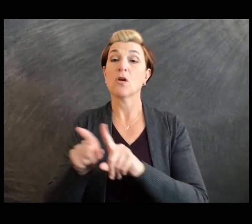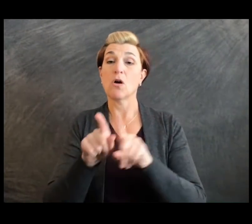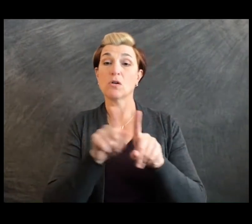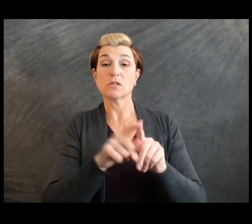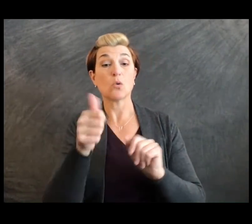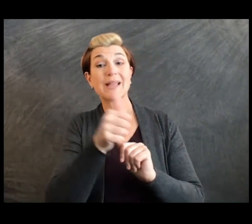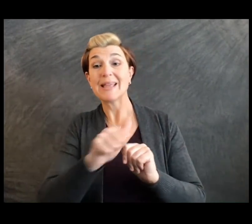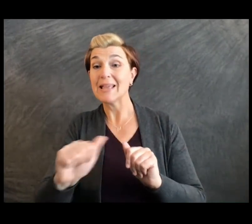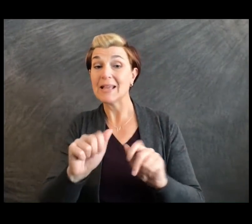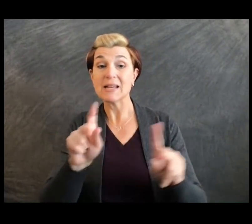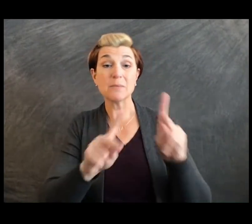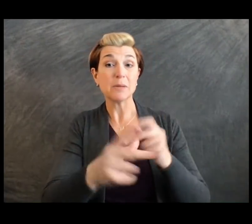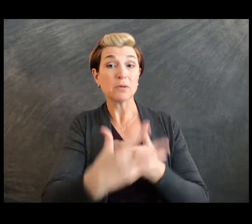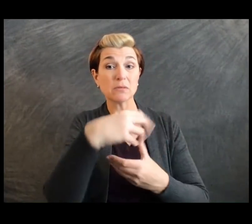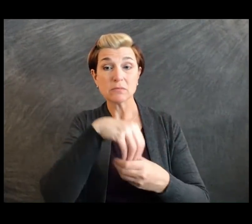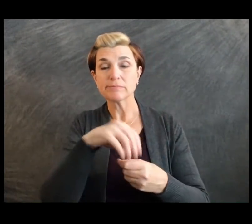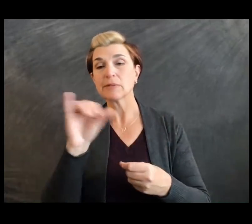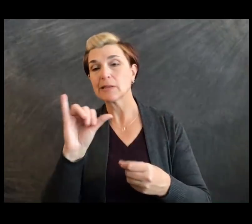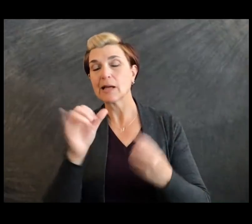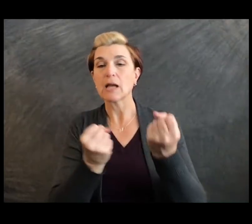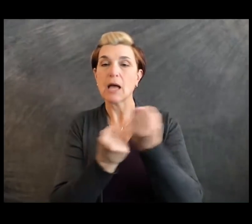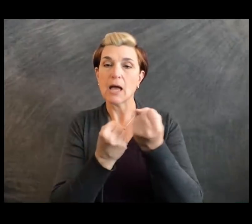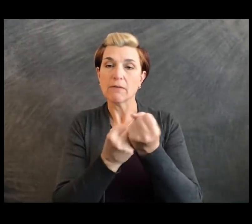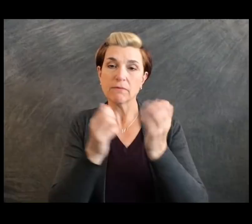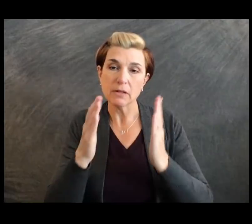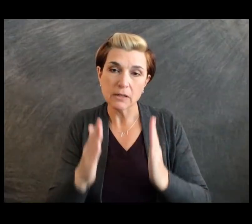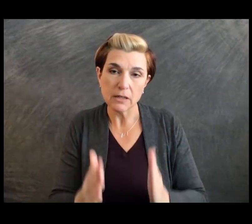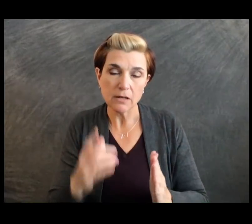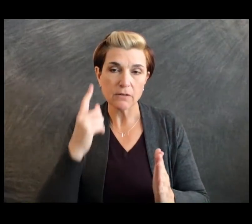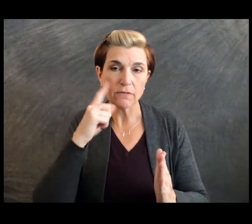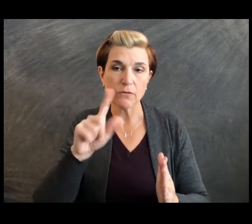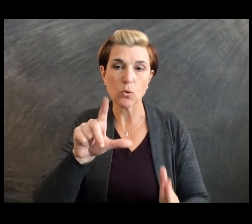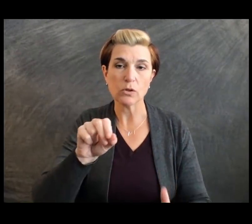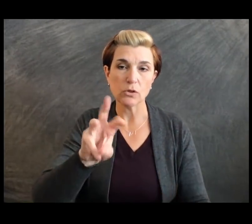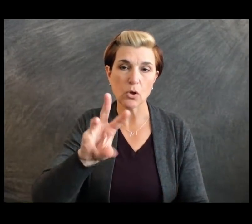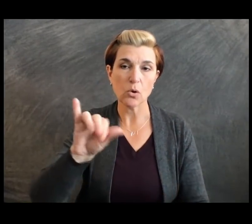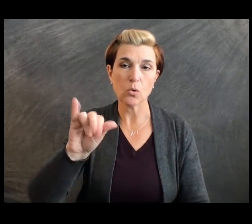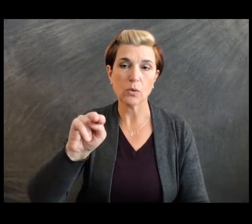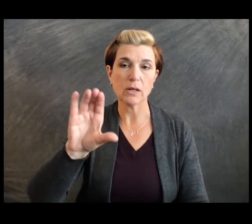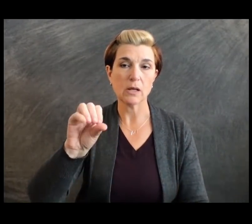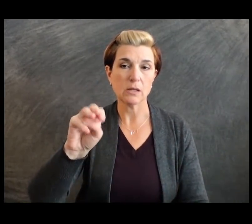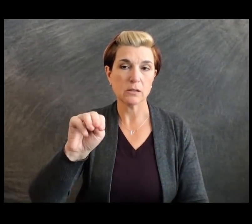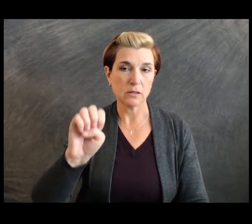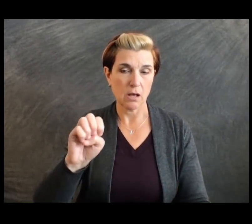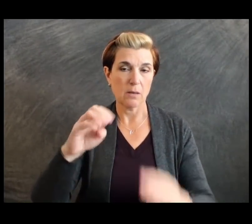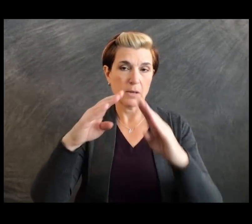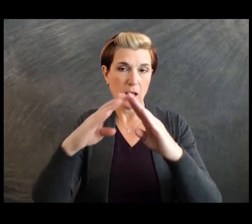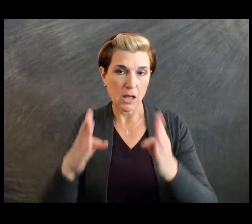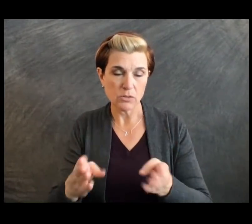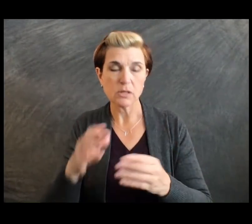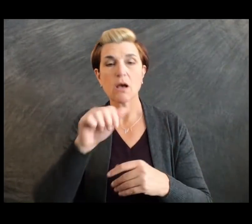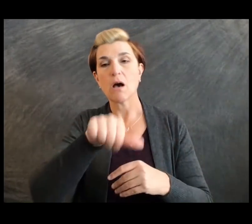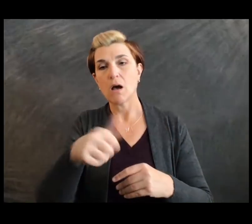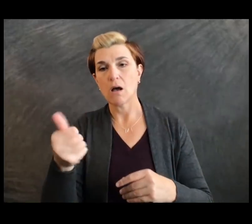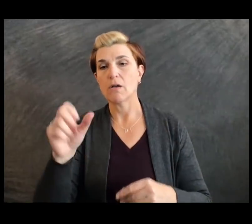advocates for low-income housing as well as other stakeholders to make sure that